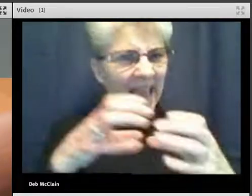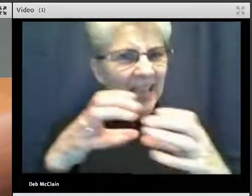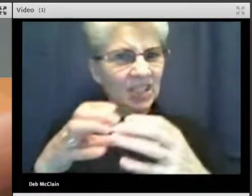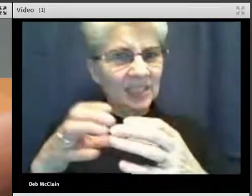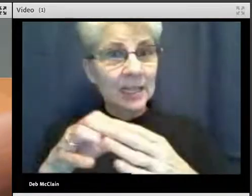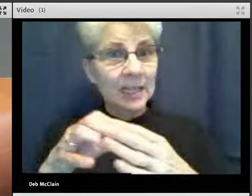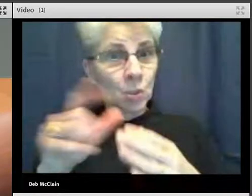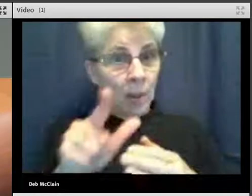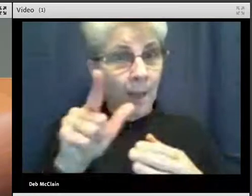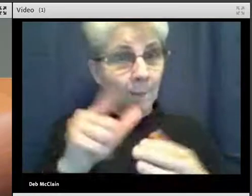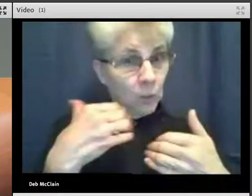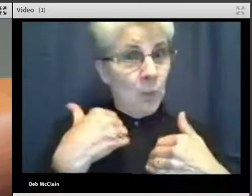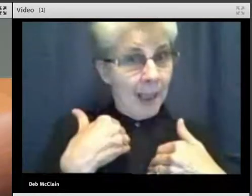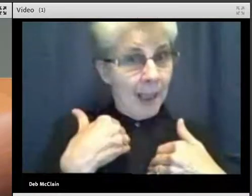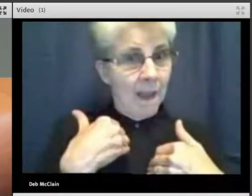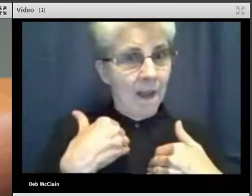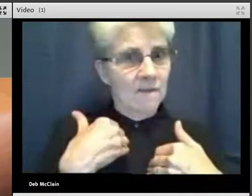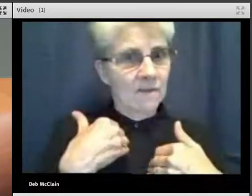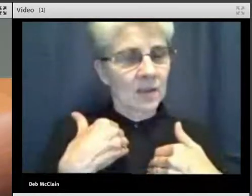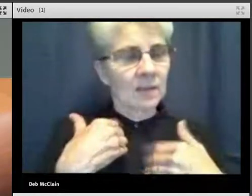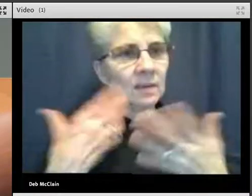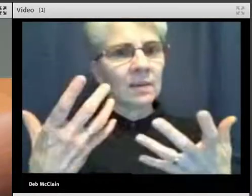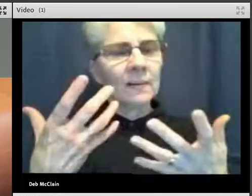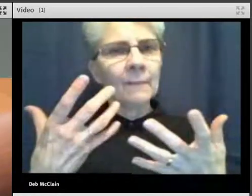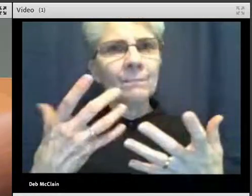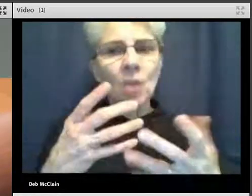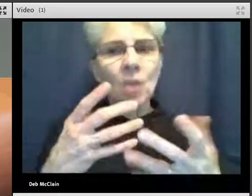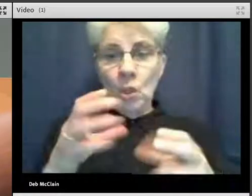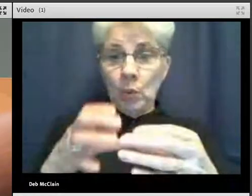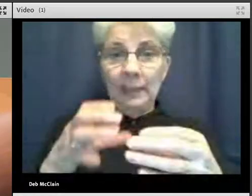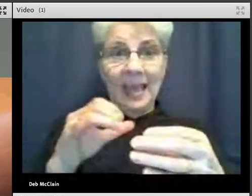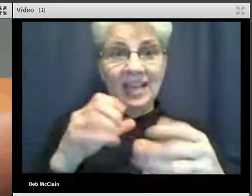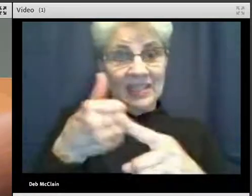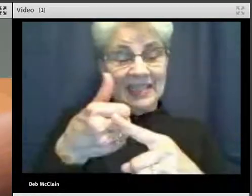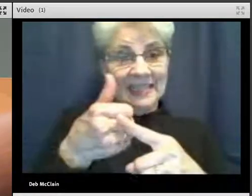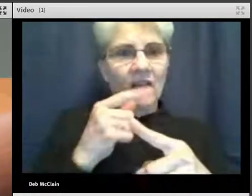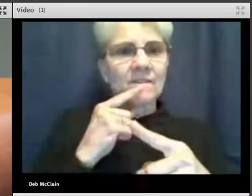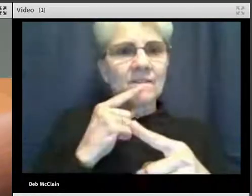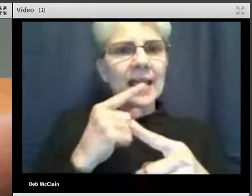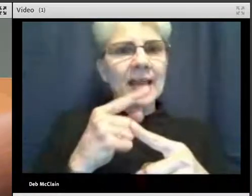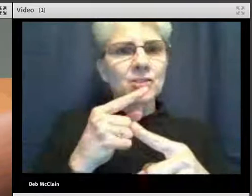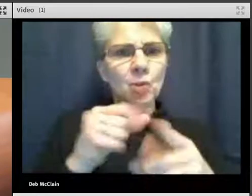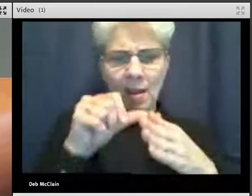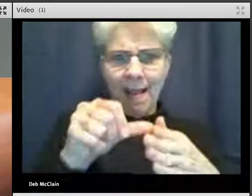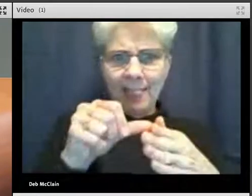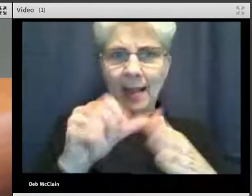and things like that at your library. Your collection itself -- if your highlighting books,